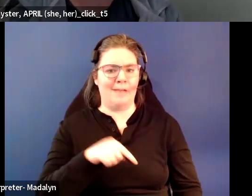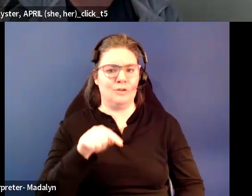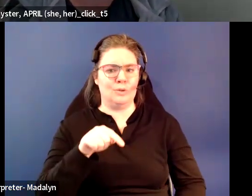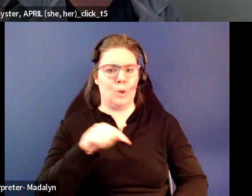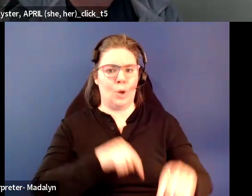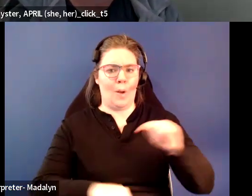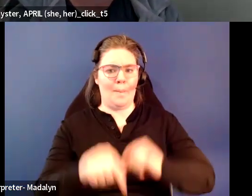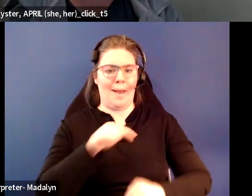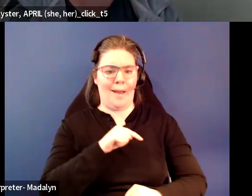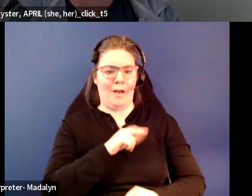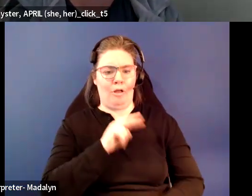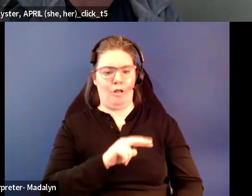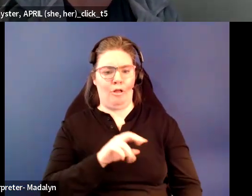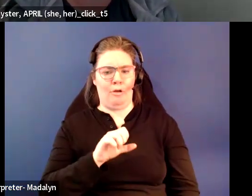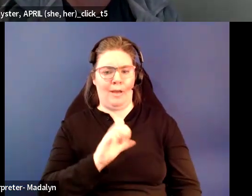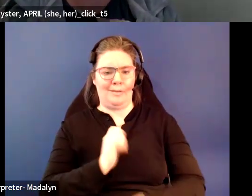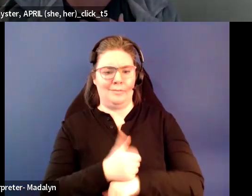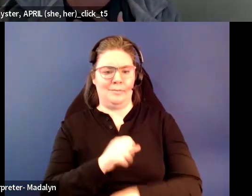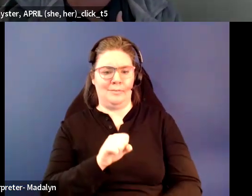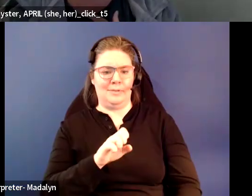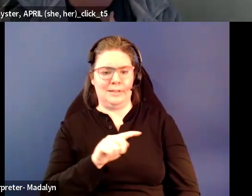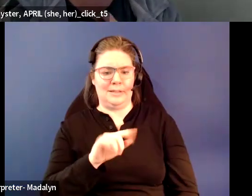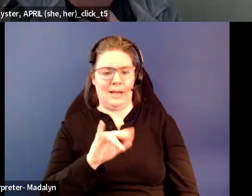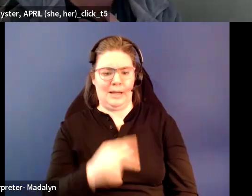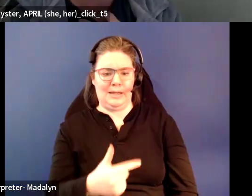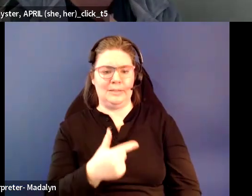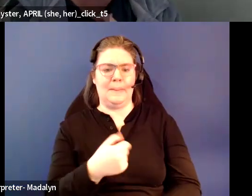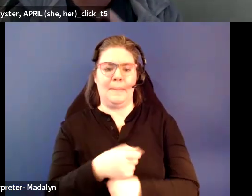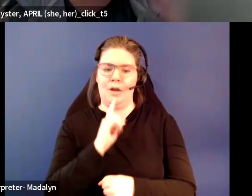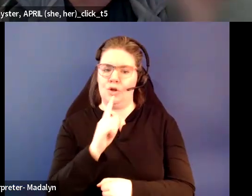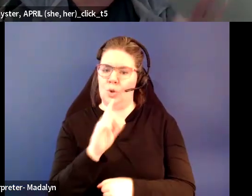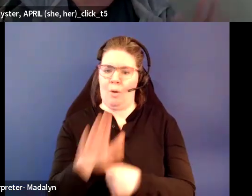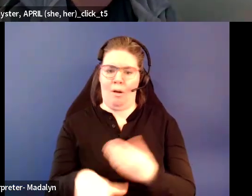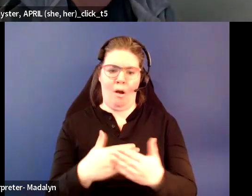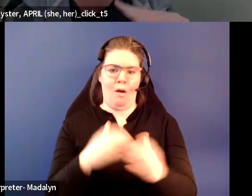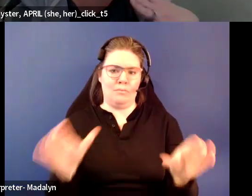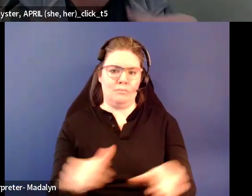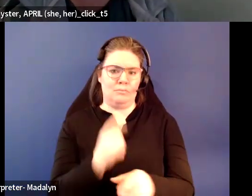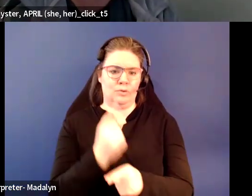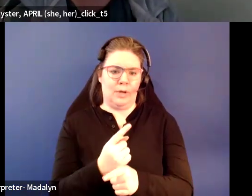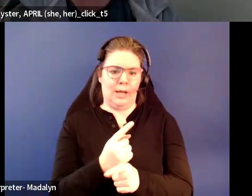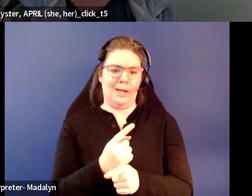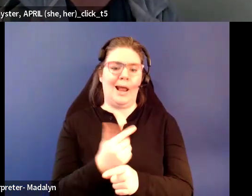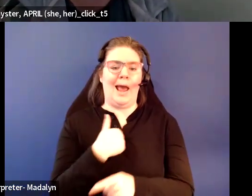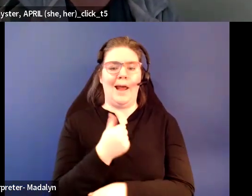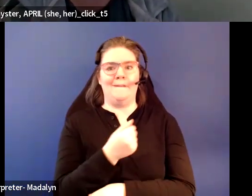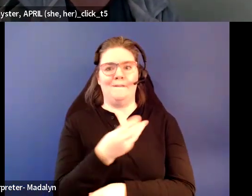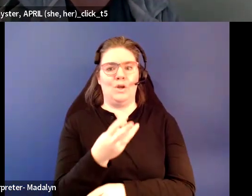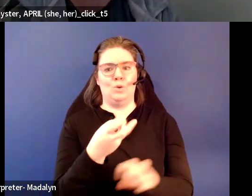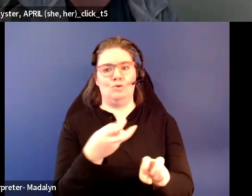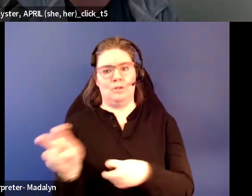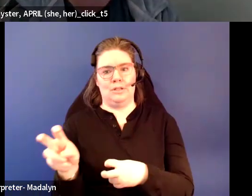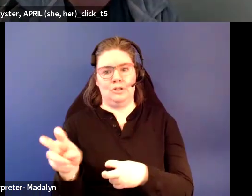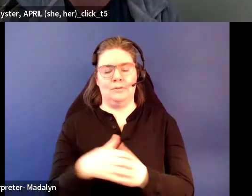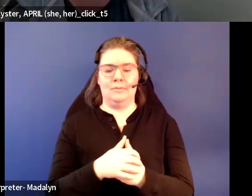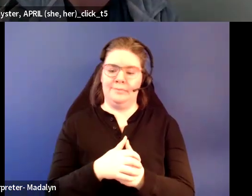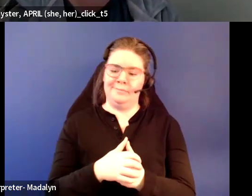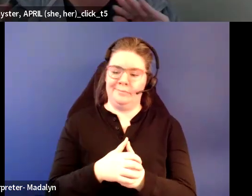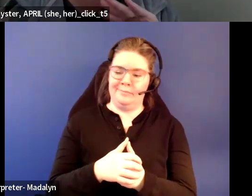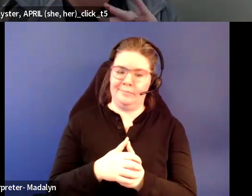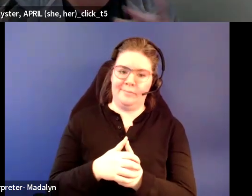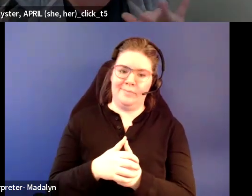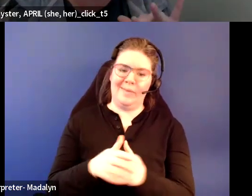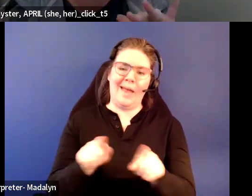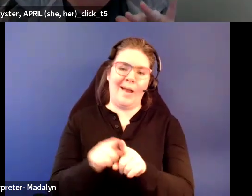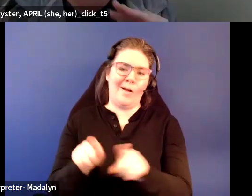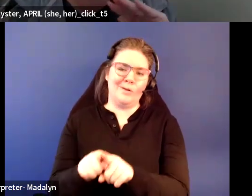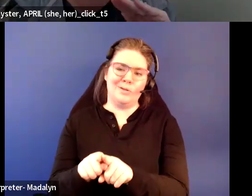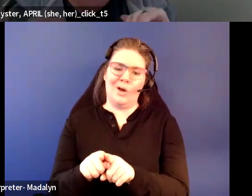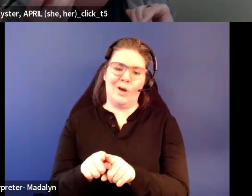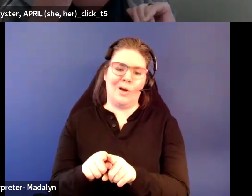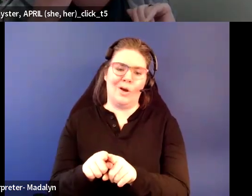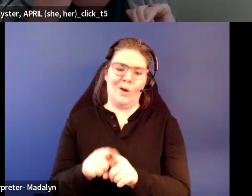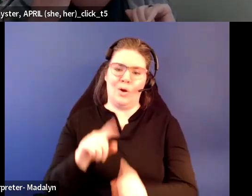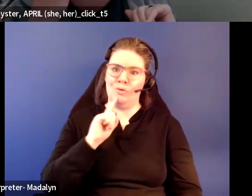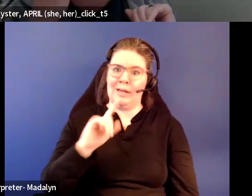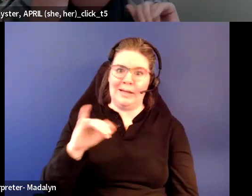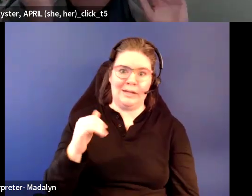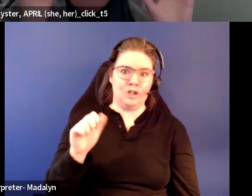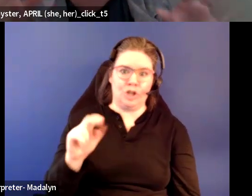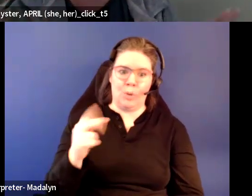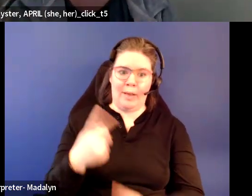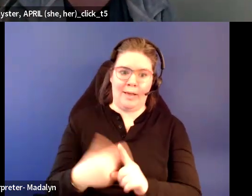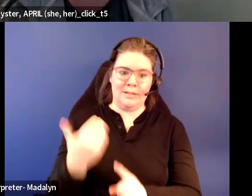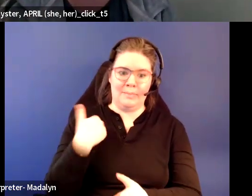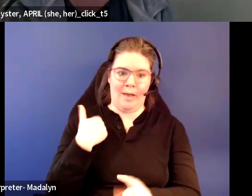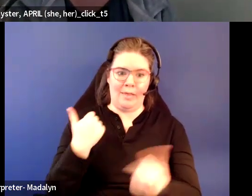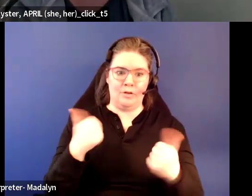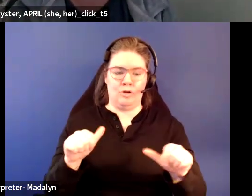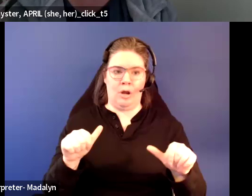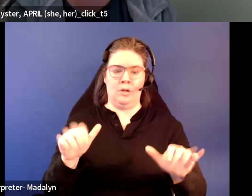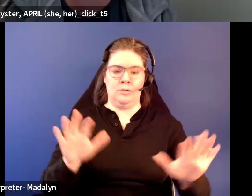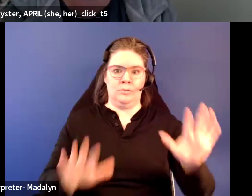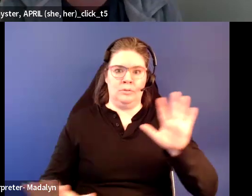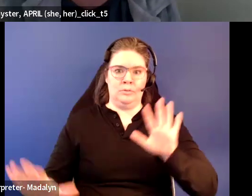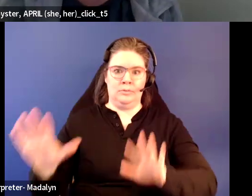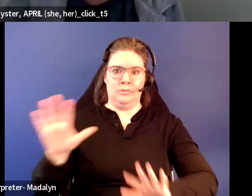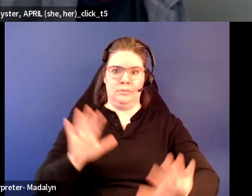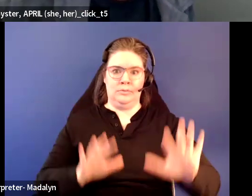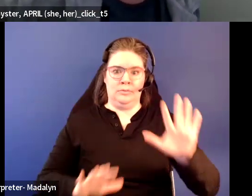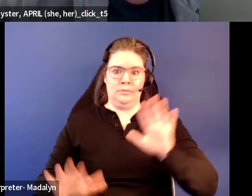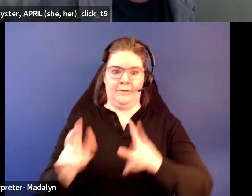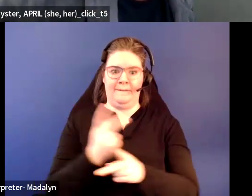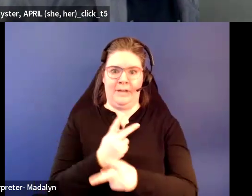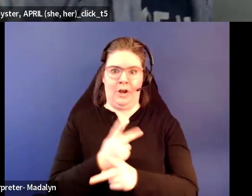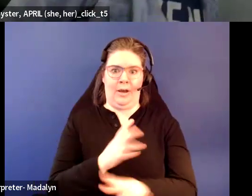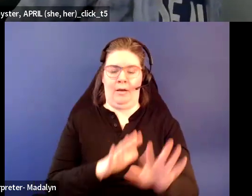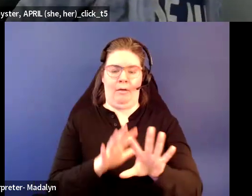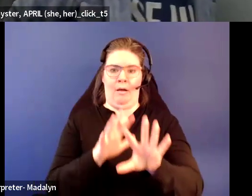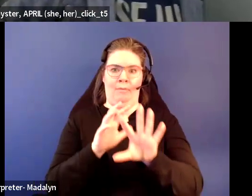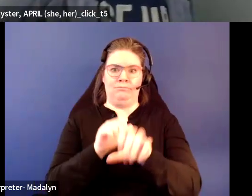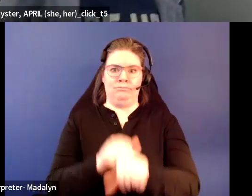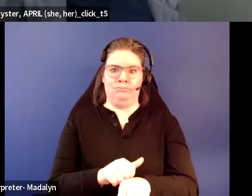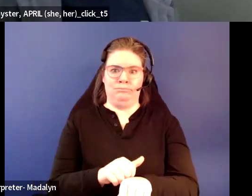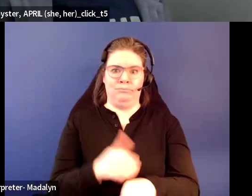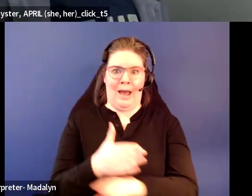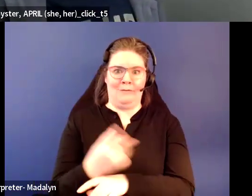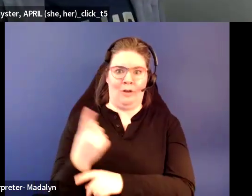Sierra Royster, APRIL (she, her): the settings on the back end to just make sure that they're all done right. I know we've had some transition since then. So and people are kind of fine. I feel like. January was one of those months. Everybody was like trying to find their footing again after 23. So.